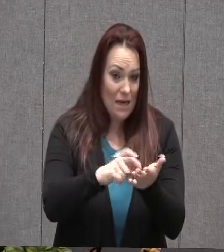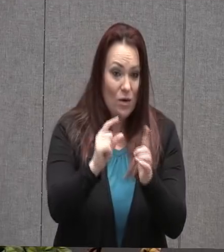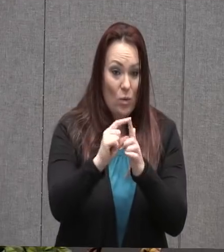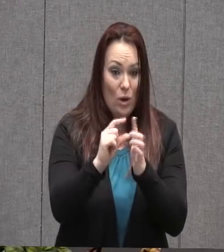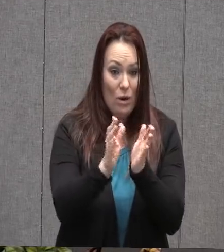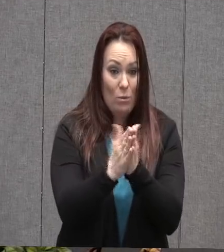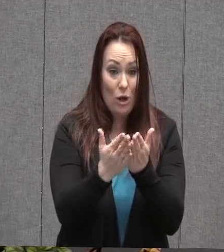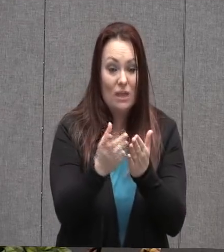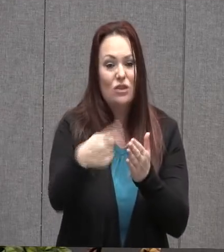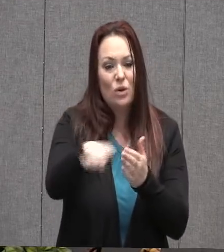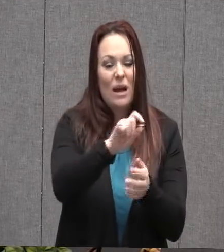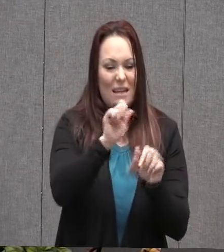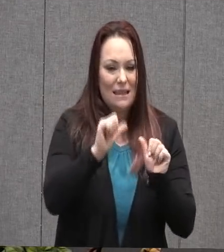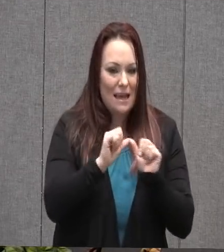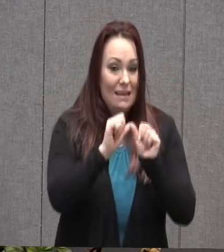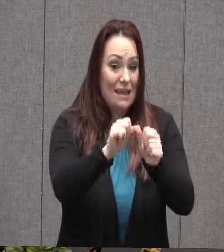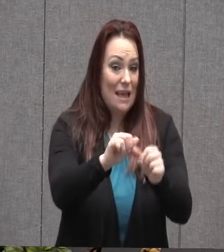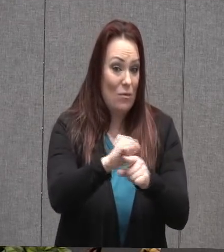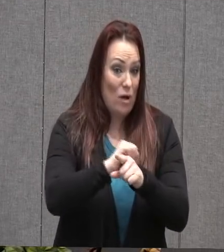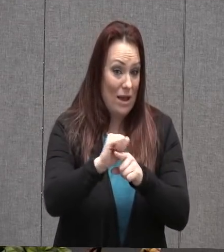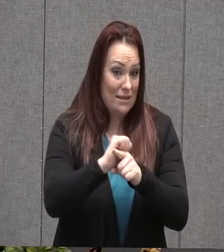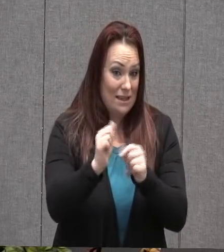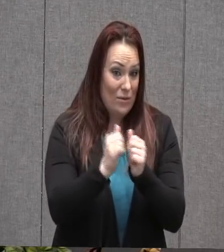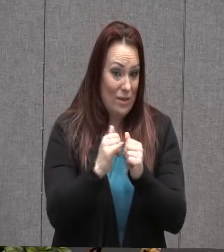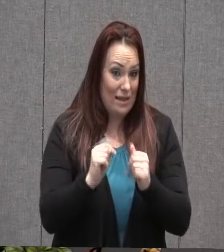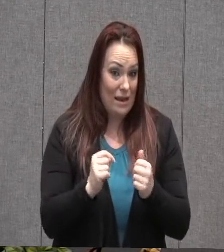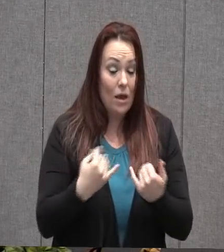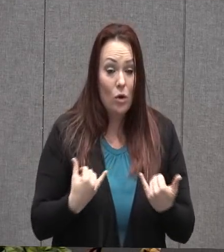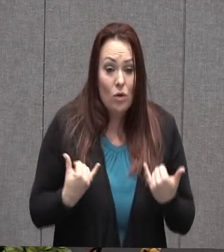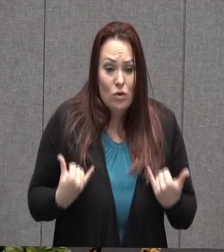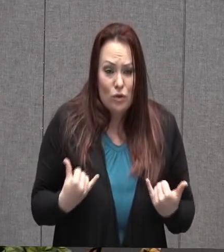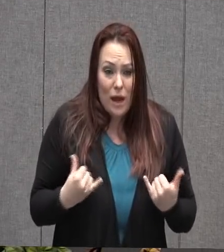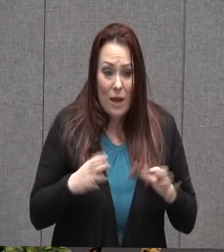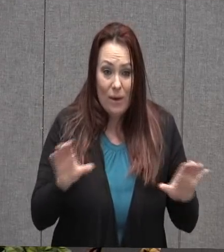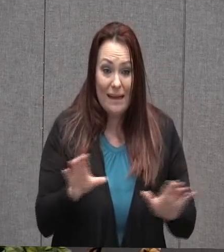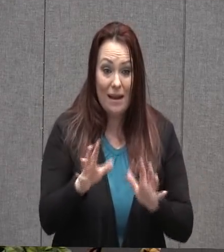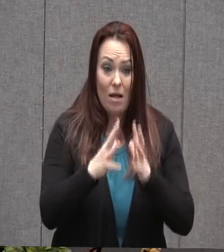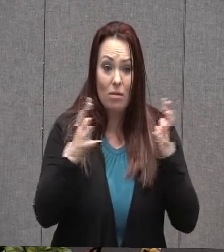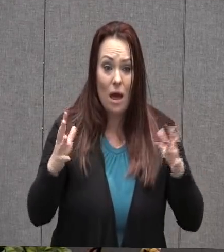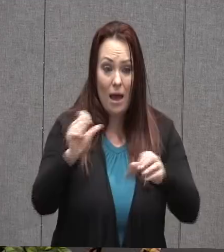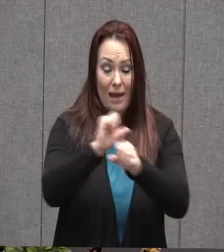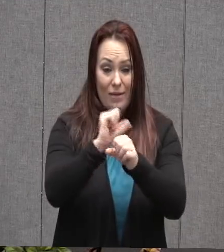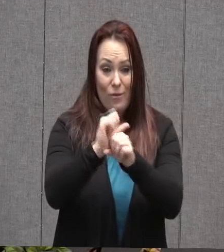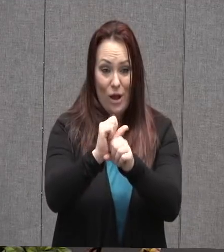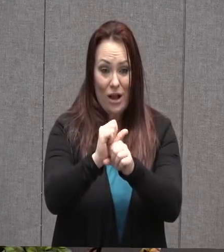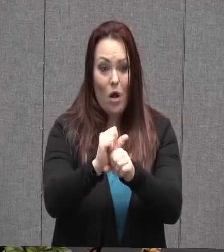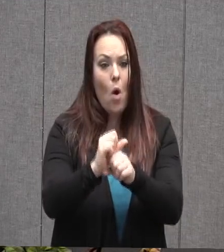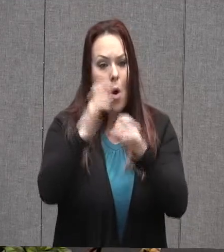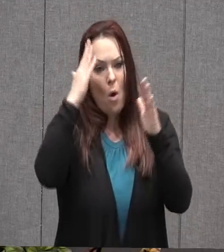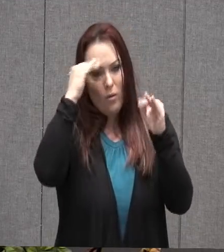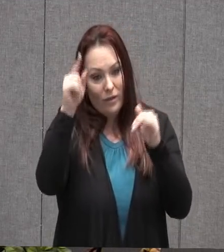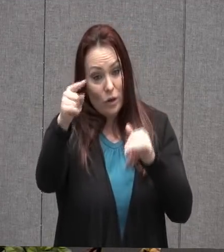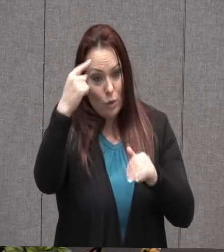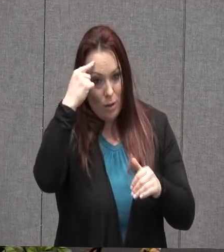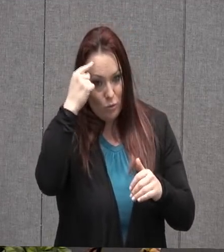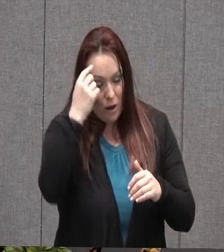So today we did a lot of work. I hope your brains are warmed up. You learned more about blends and how